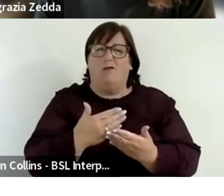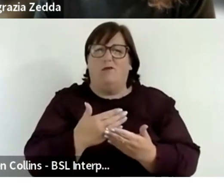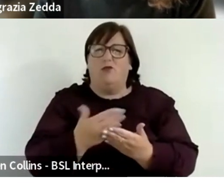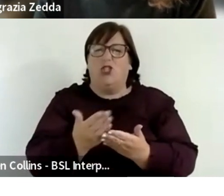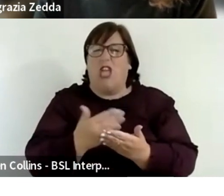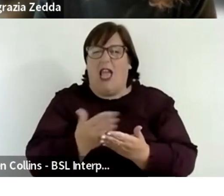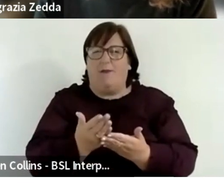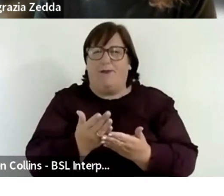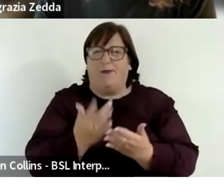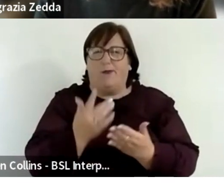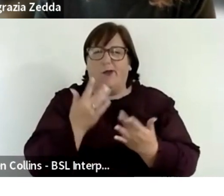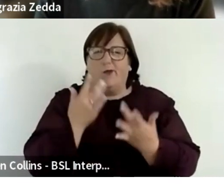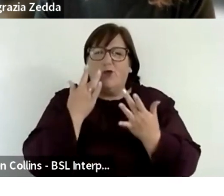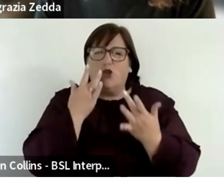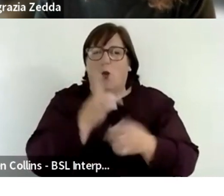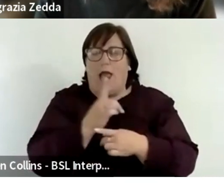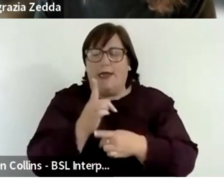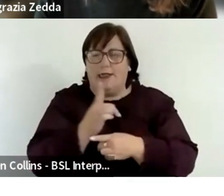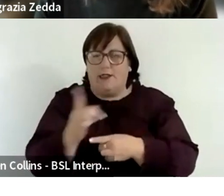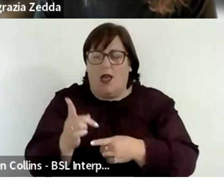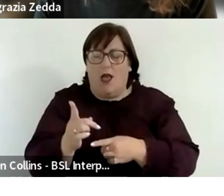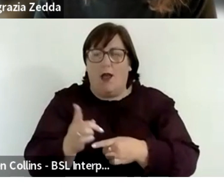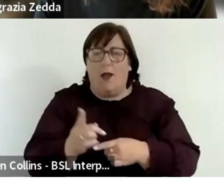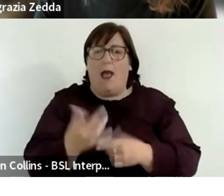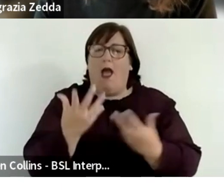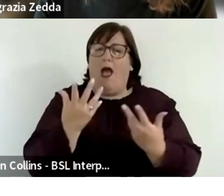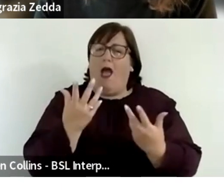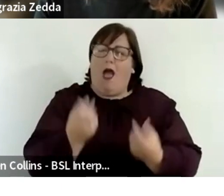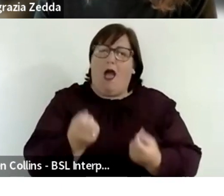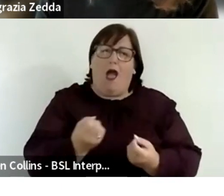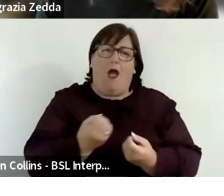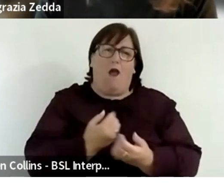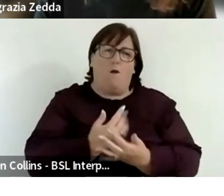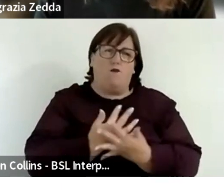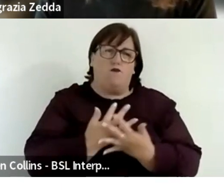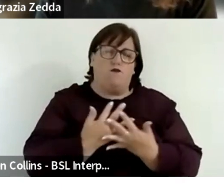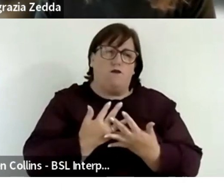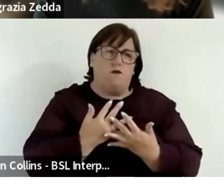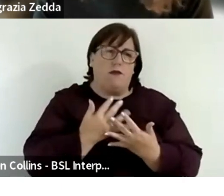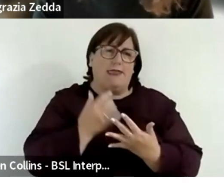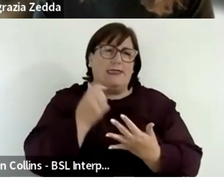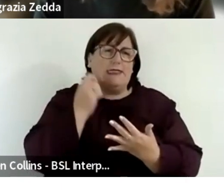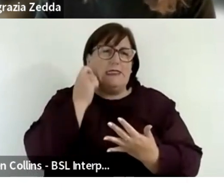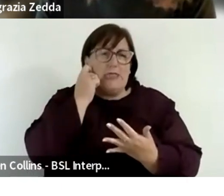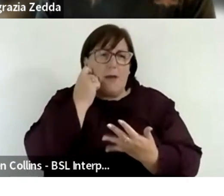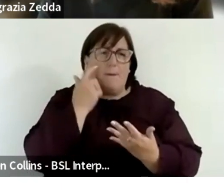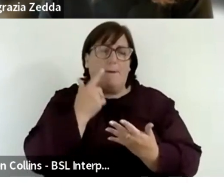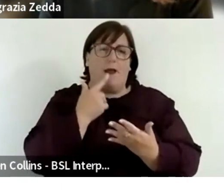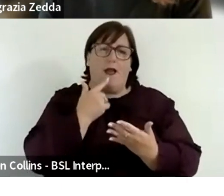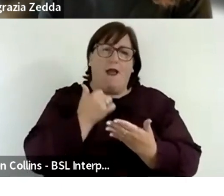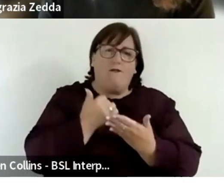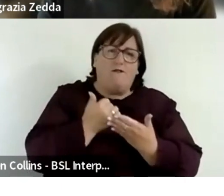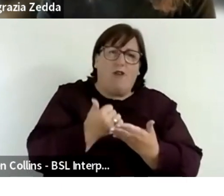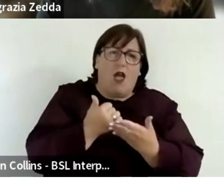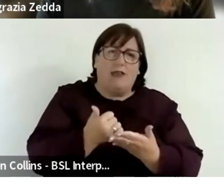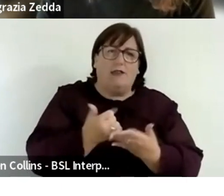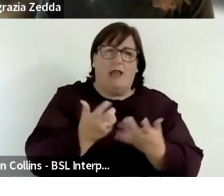There is also lots of tips and advice about how to make your CV look really good, really attractive.